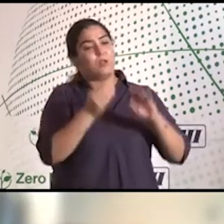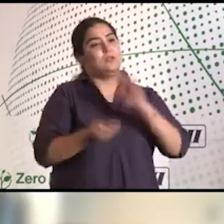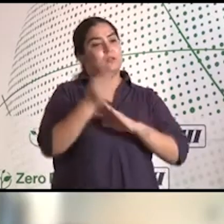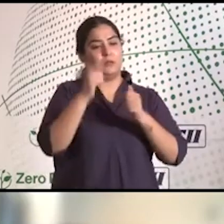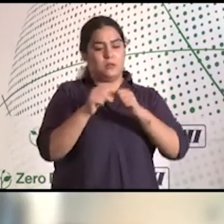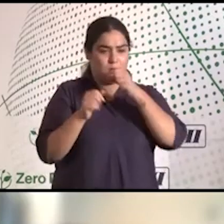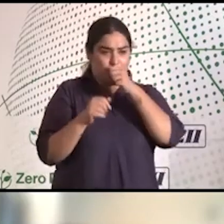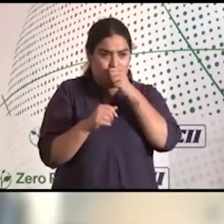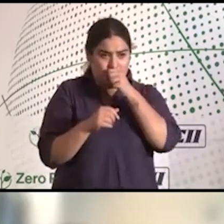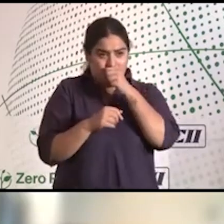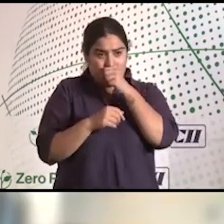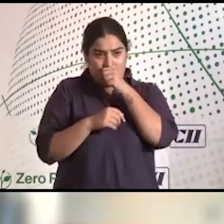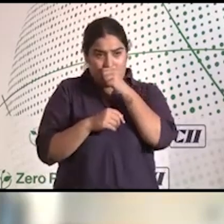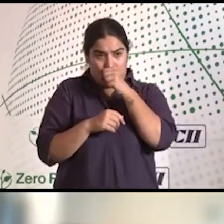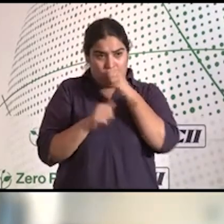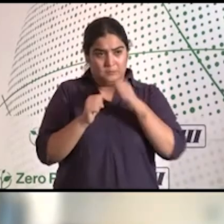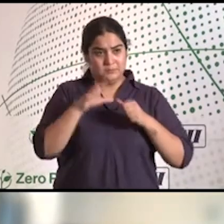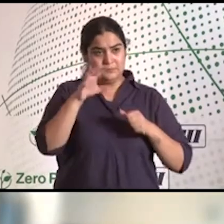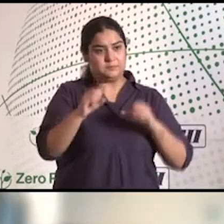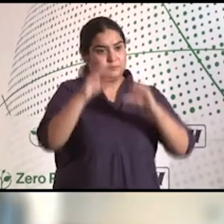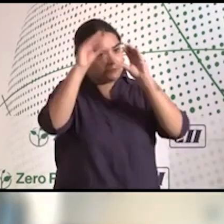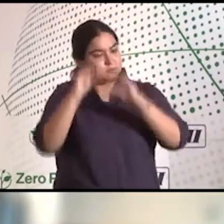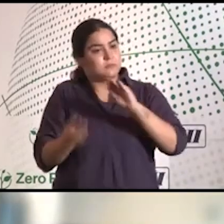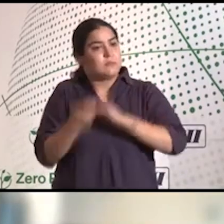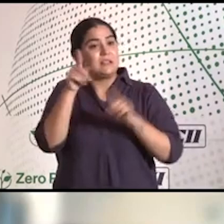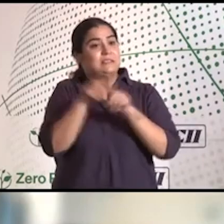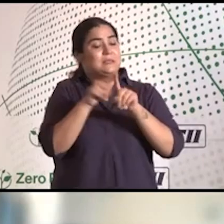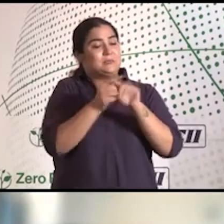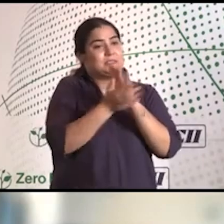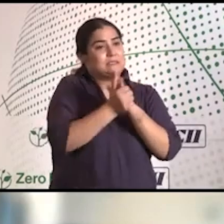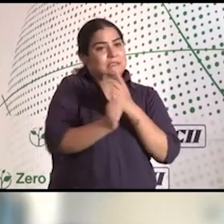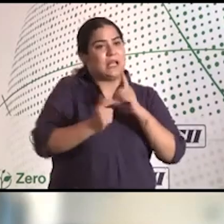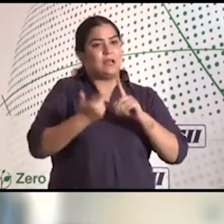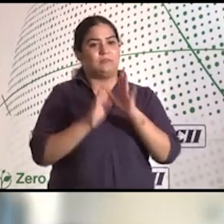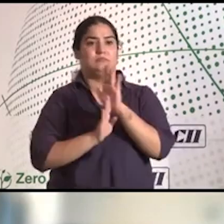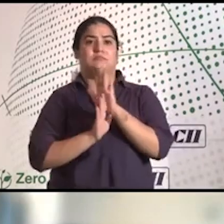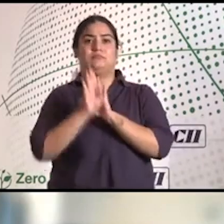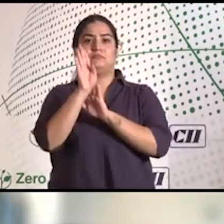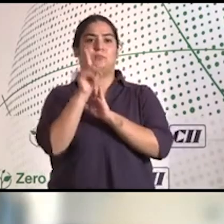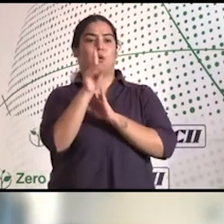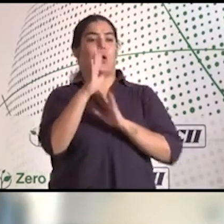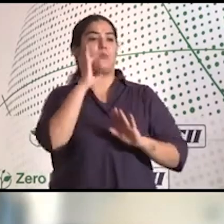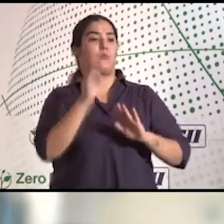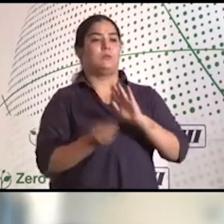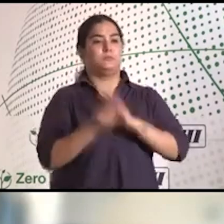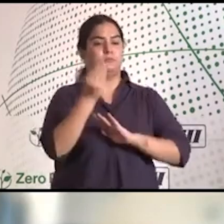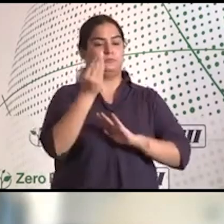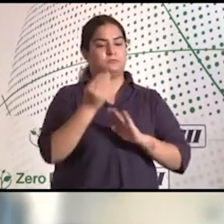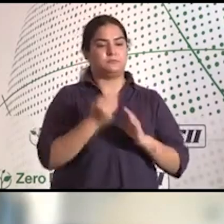of skill development training in rural India is existing.